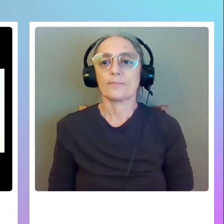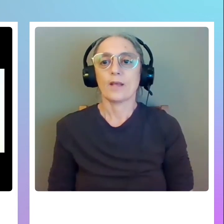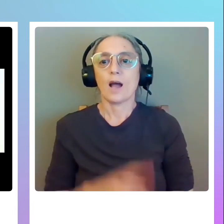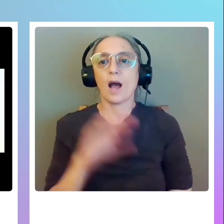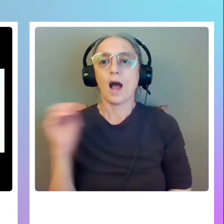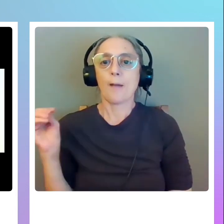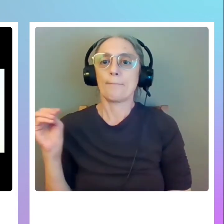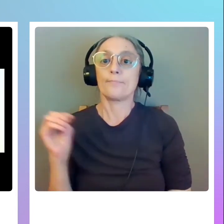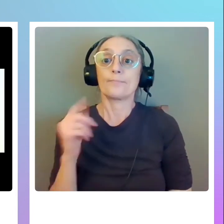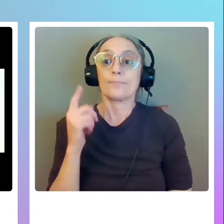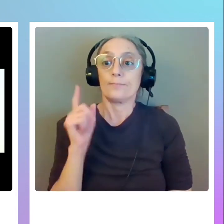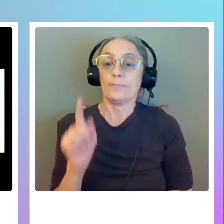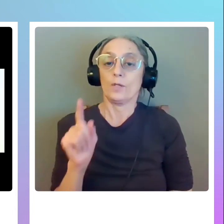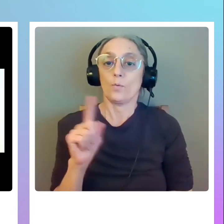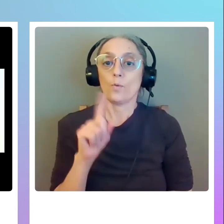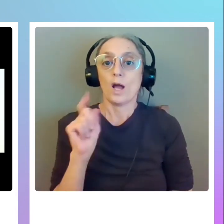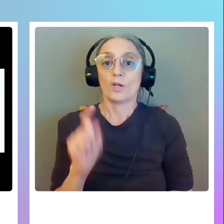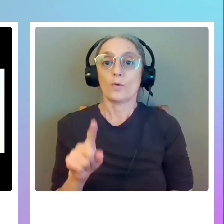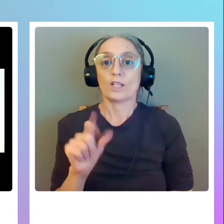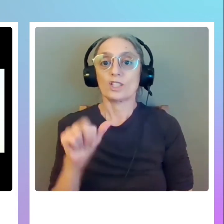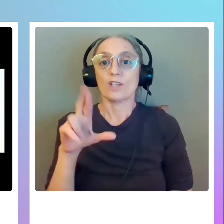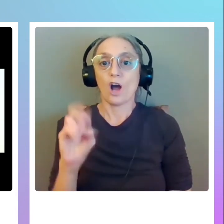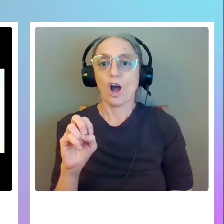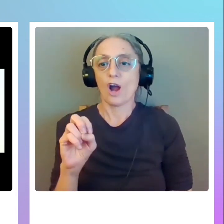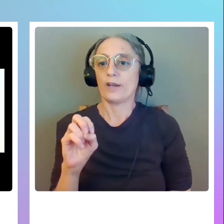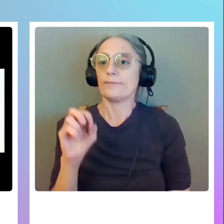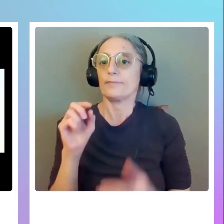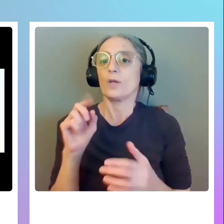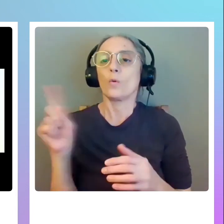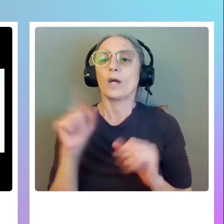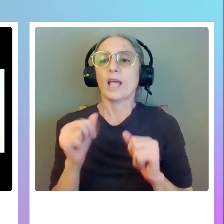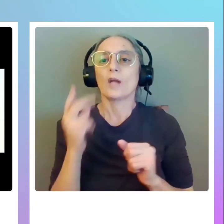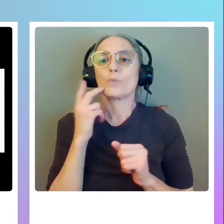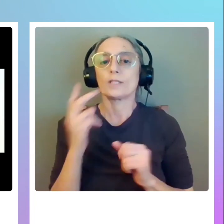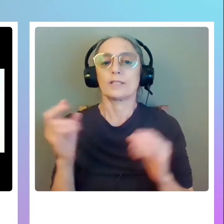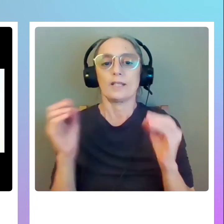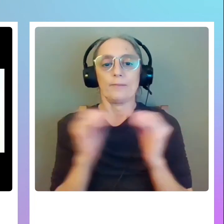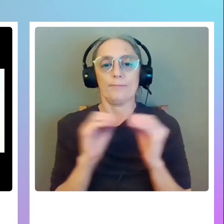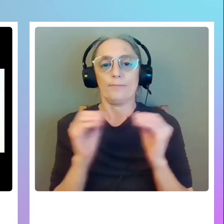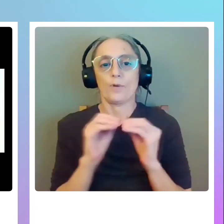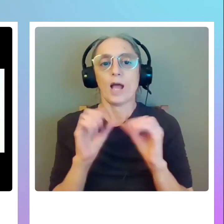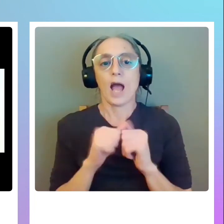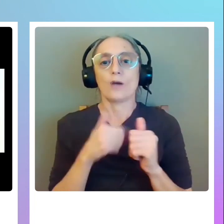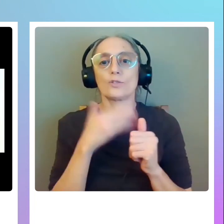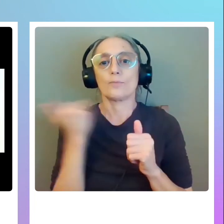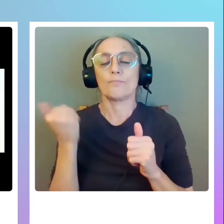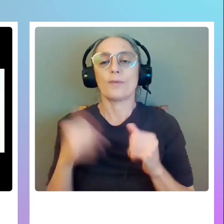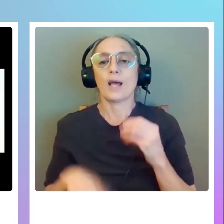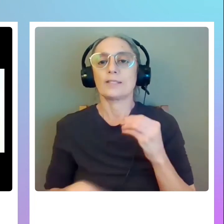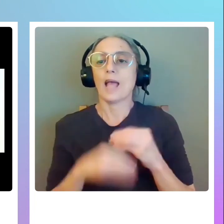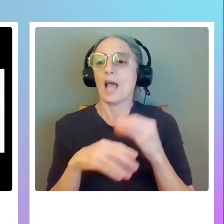One of the questions are "Where can we see more of how to best annotate with accessibility?"